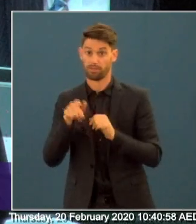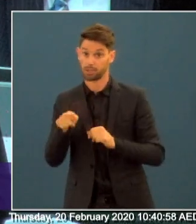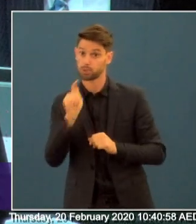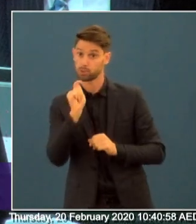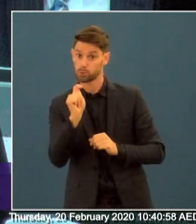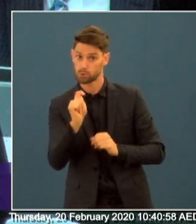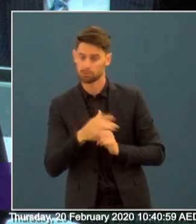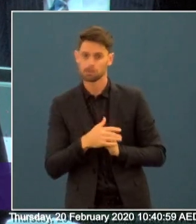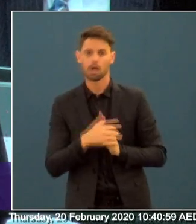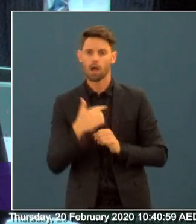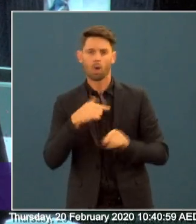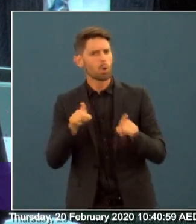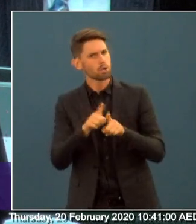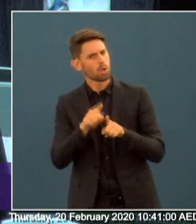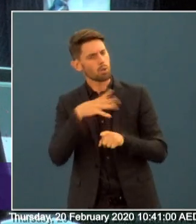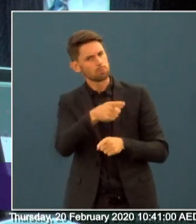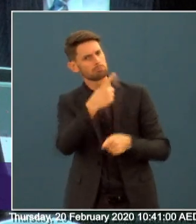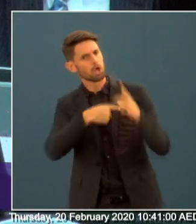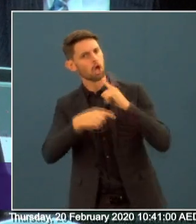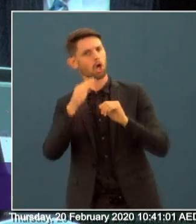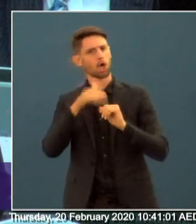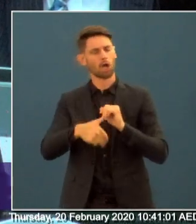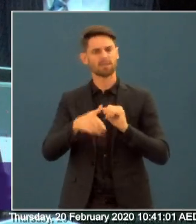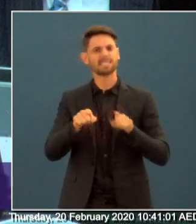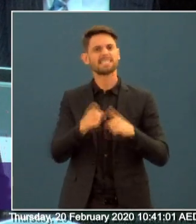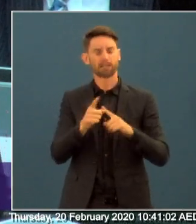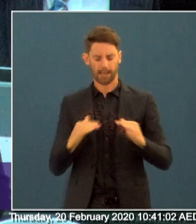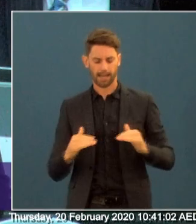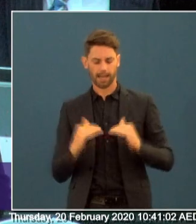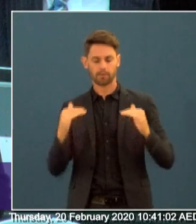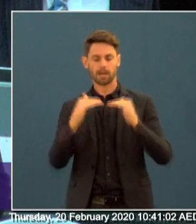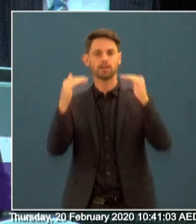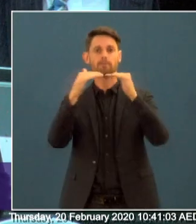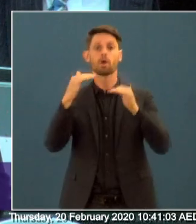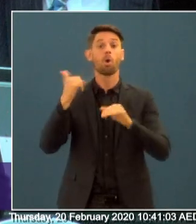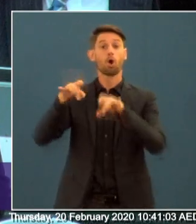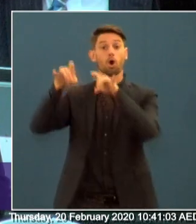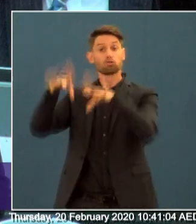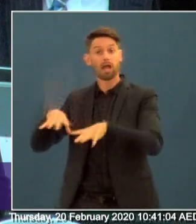how does this fit in with a system of interconnection in terms of different types of services available?